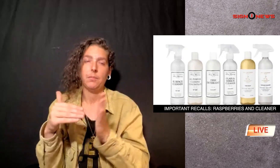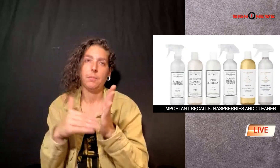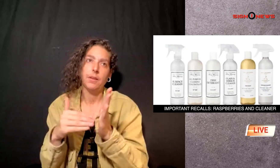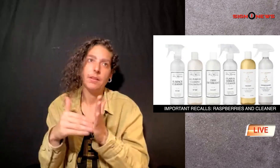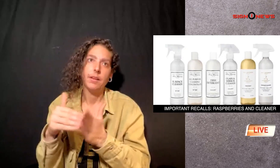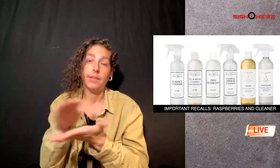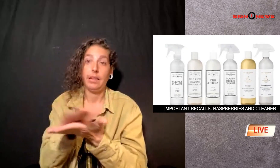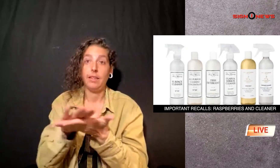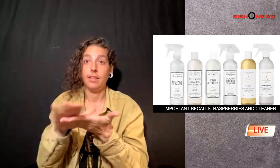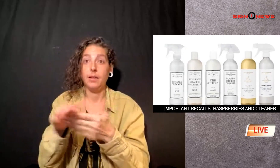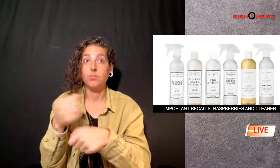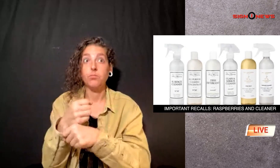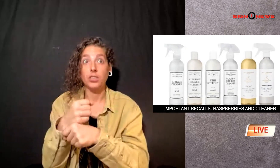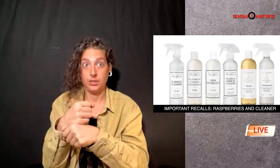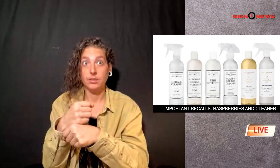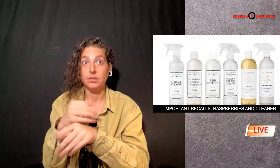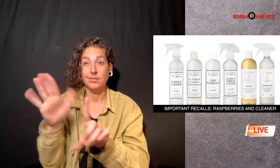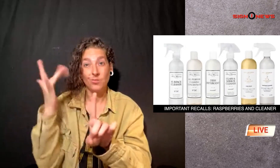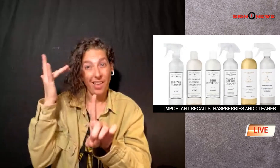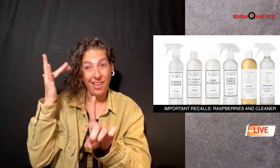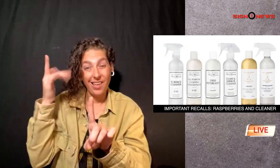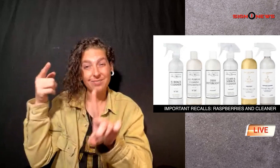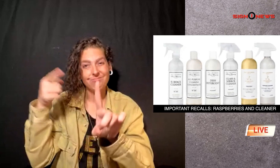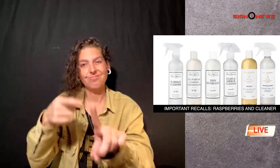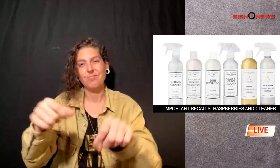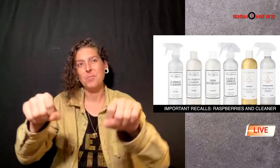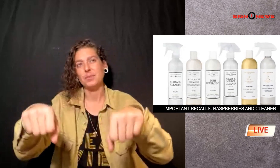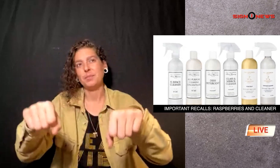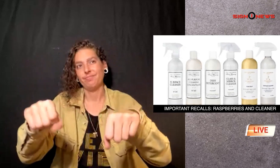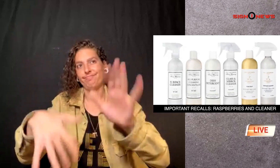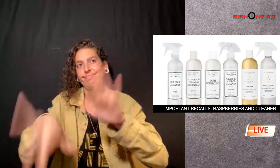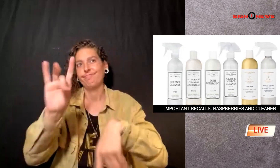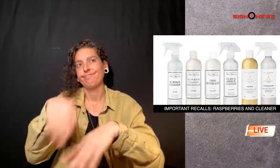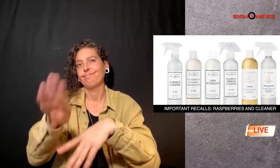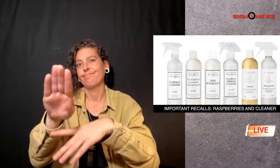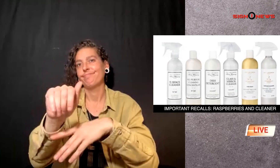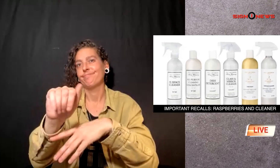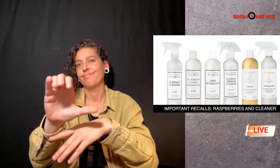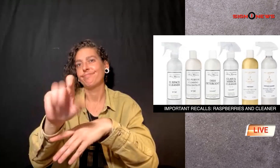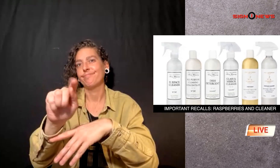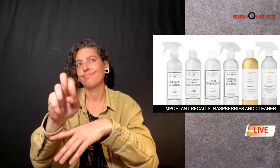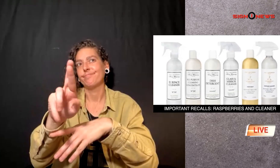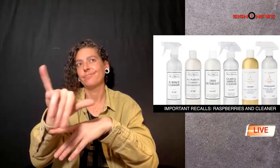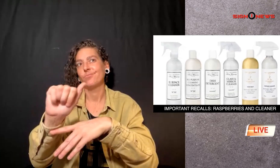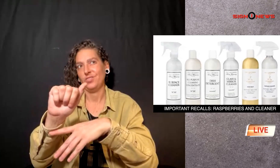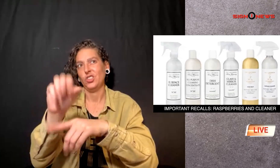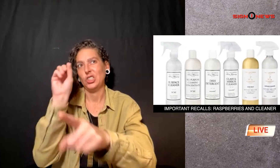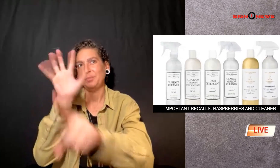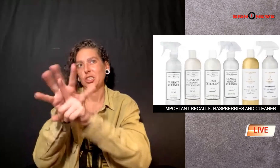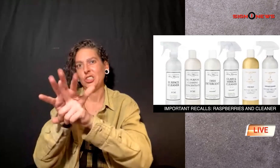brand has recalled millions of cleaning products because of a possible bacteria exposure that